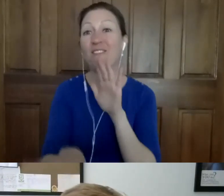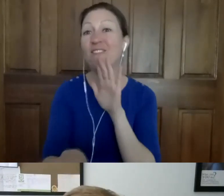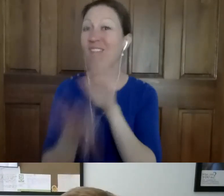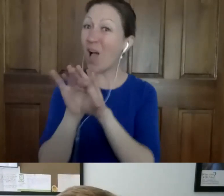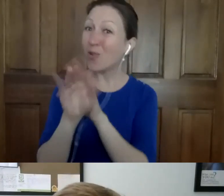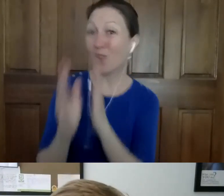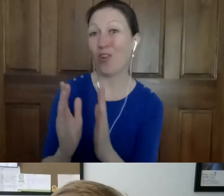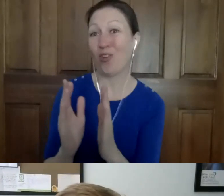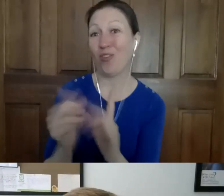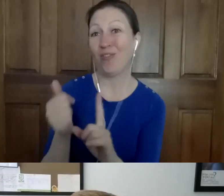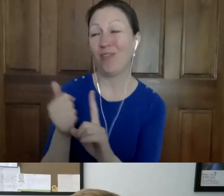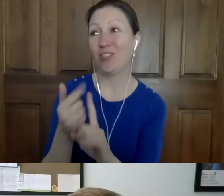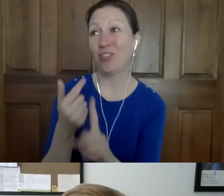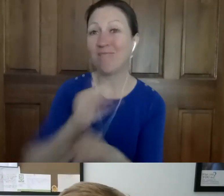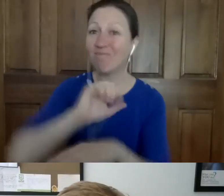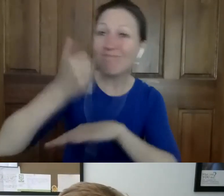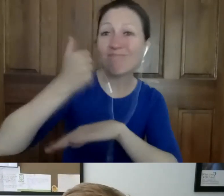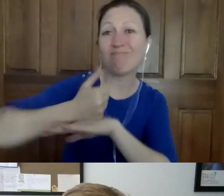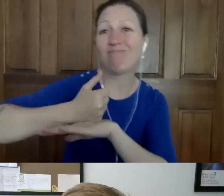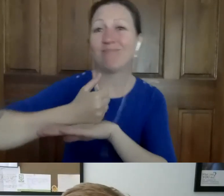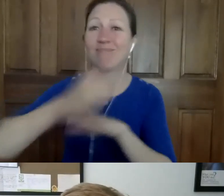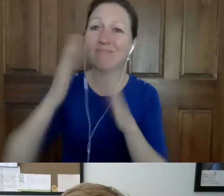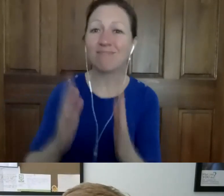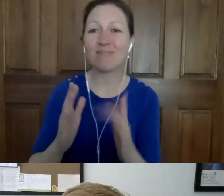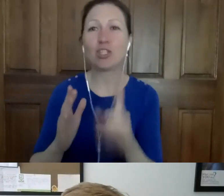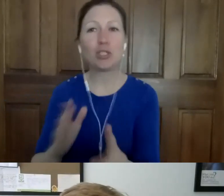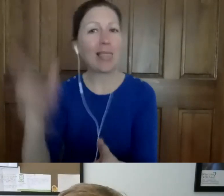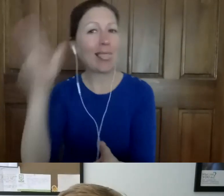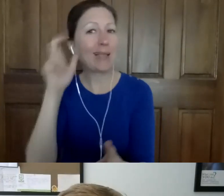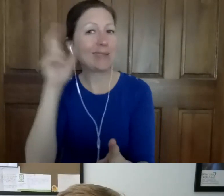she's listening in, so there are two of us that would be able to help you out if you